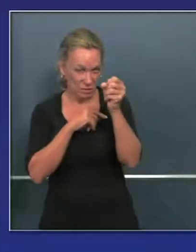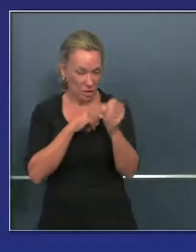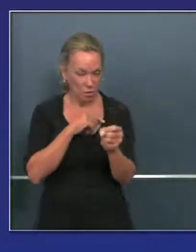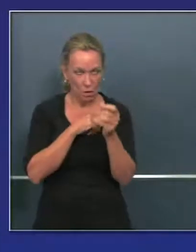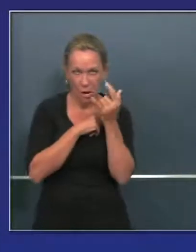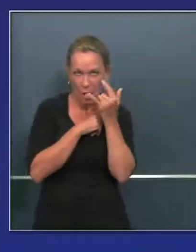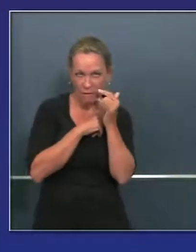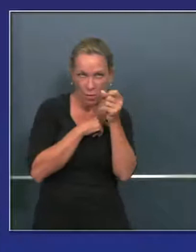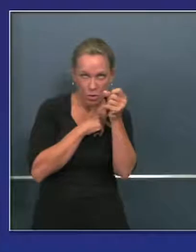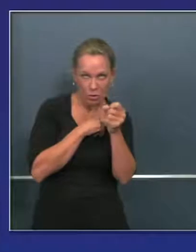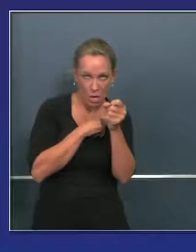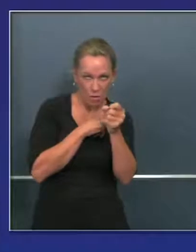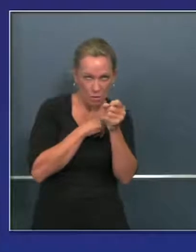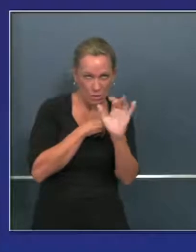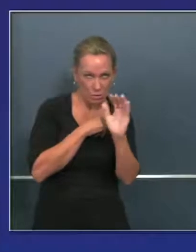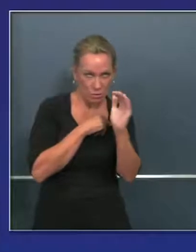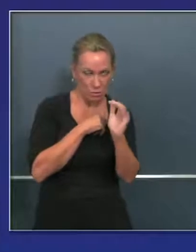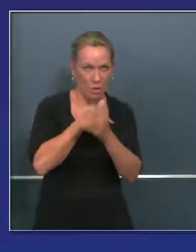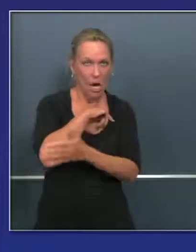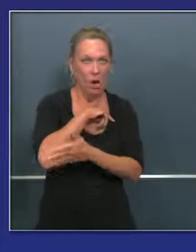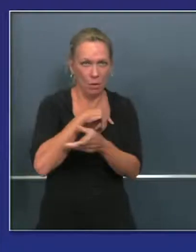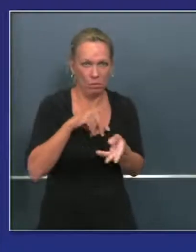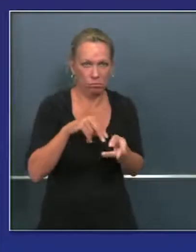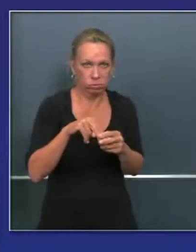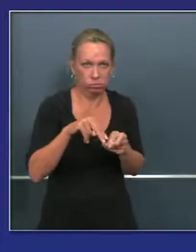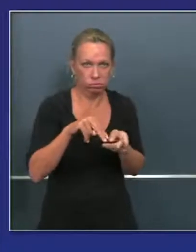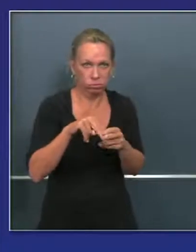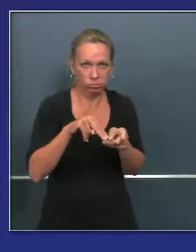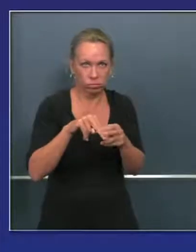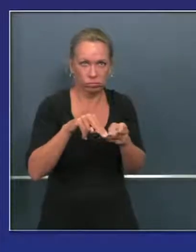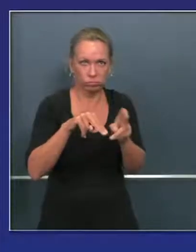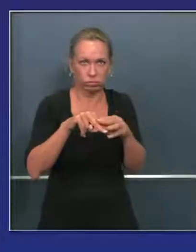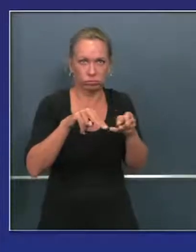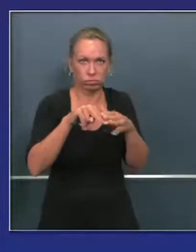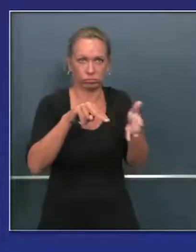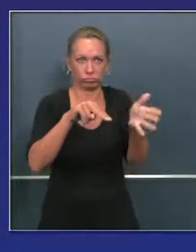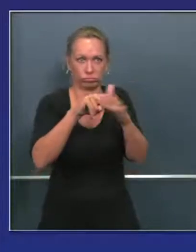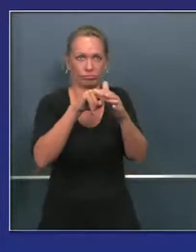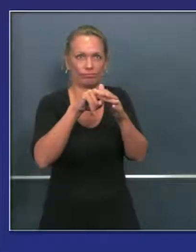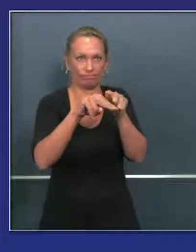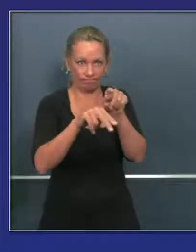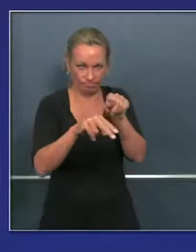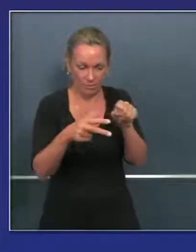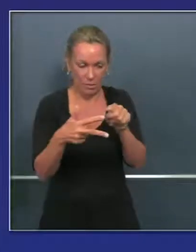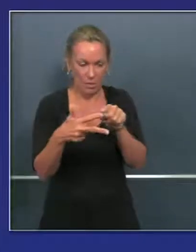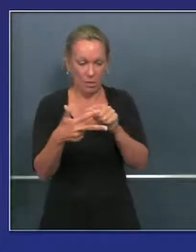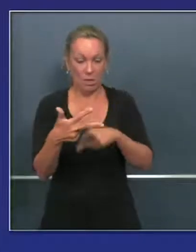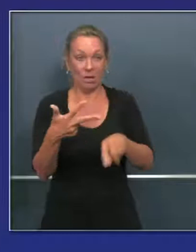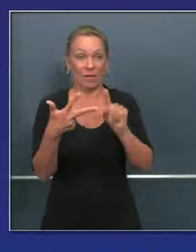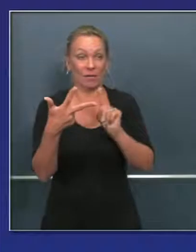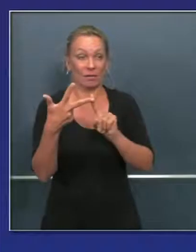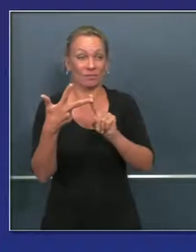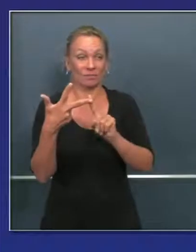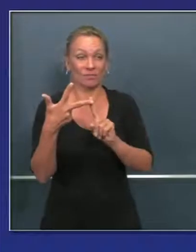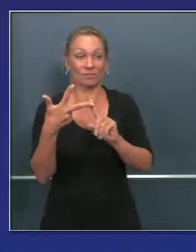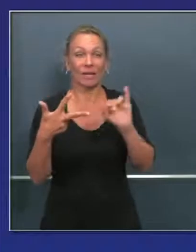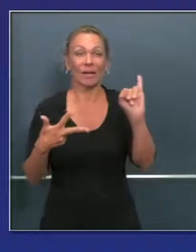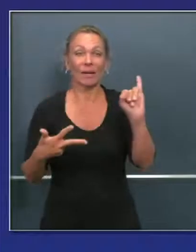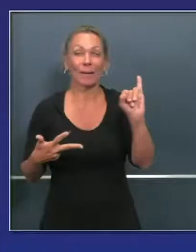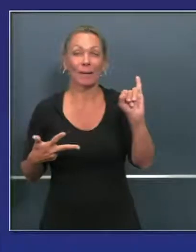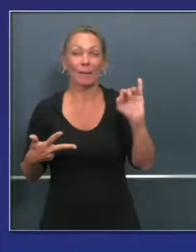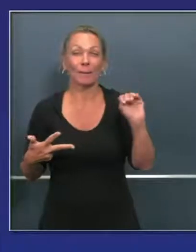again we sent a entire team of senior leaders down again this weekend to augment that ongoing work